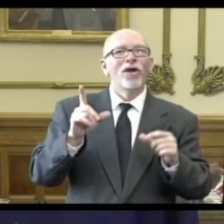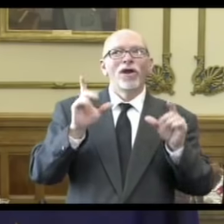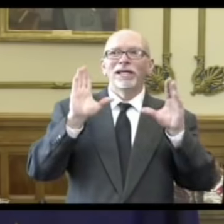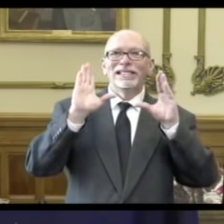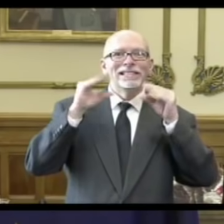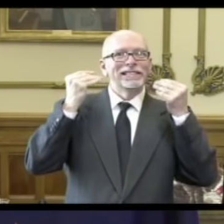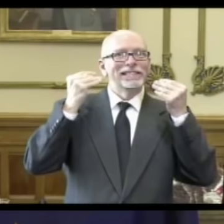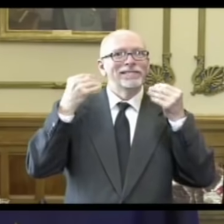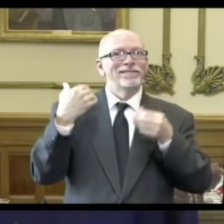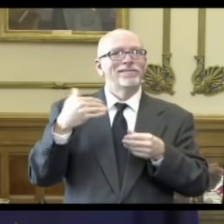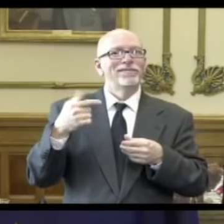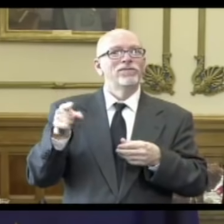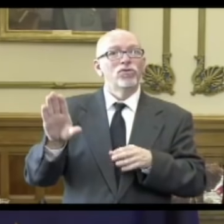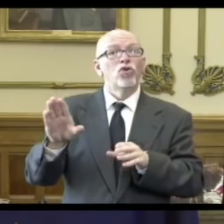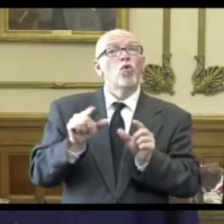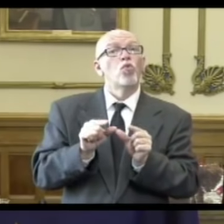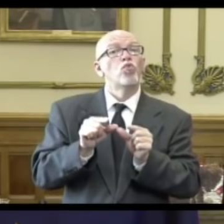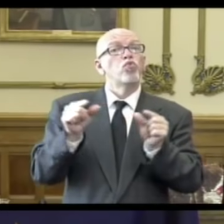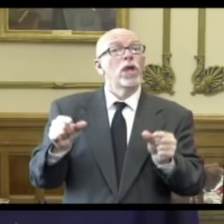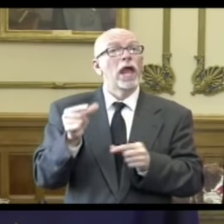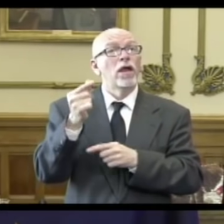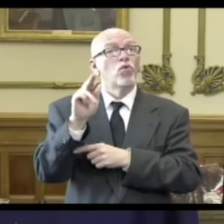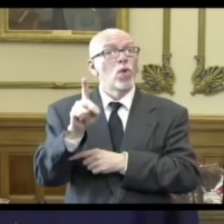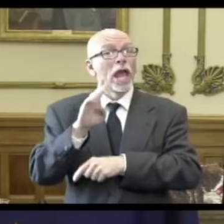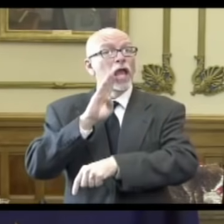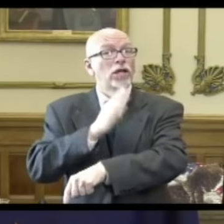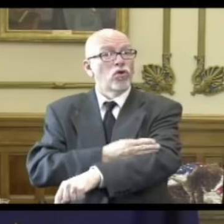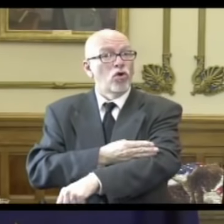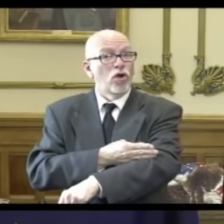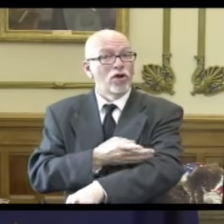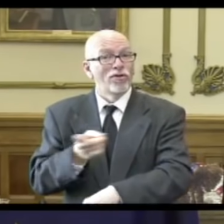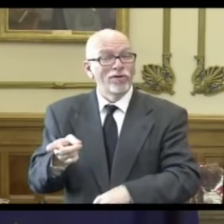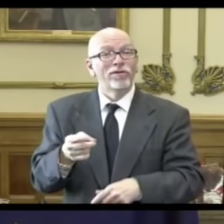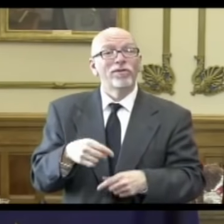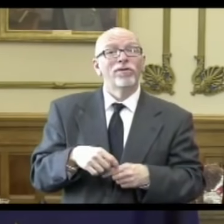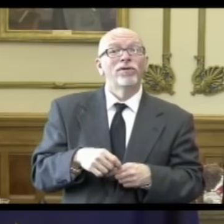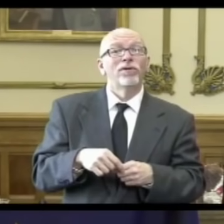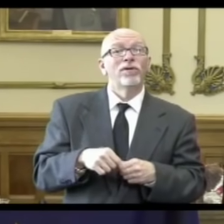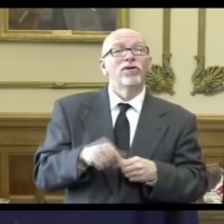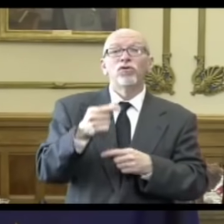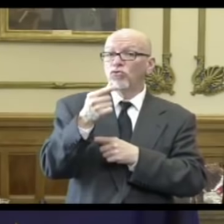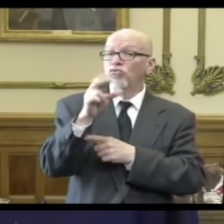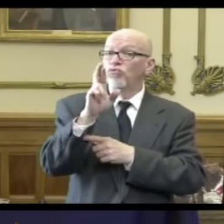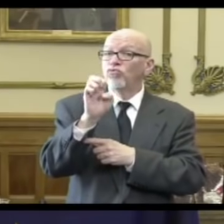THE REST OF THE STORY MARY TURNED A 107. YEARS OLD AND